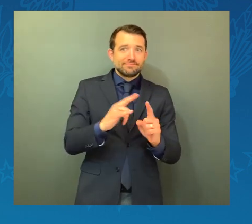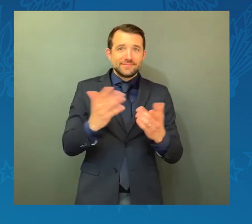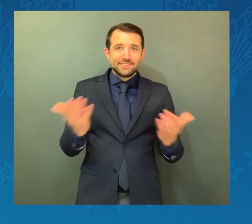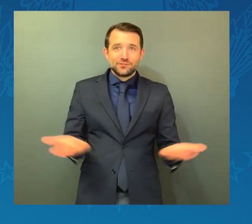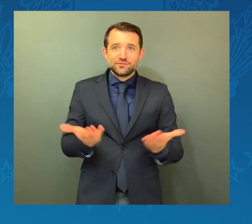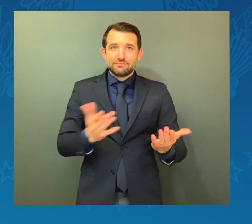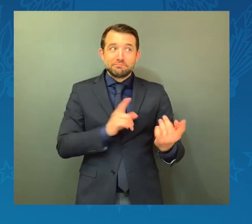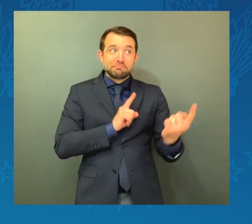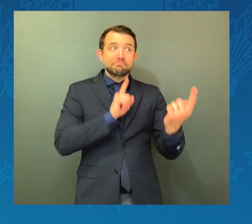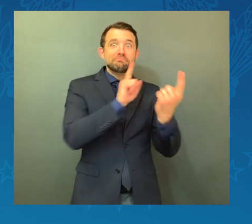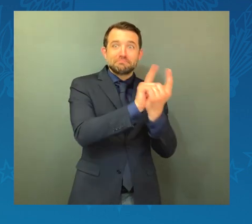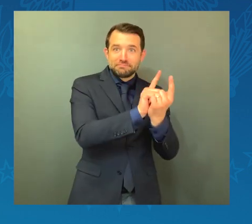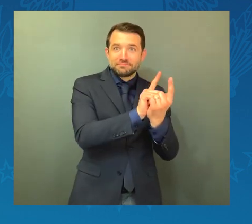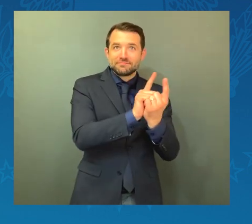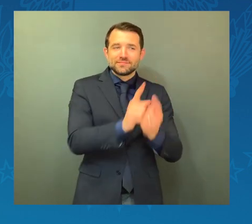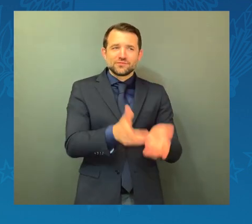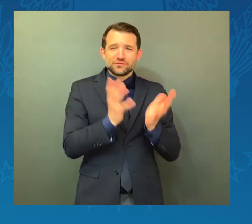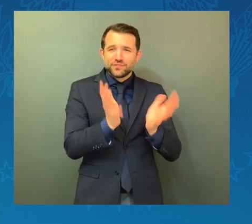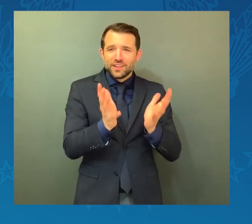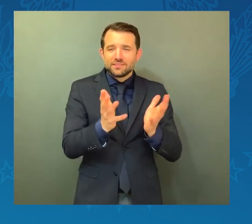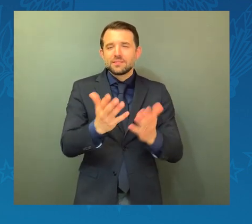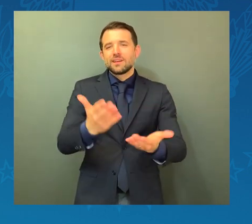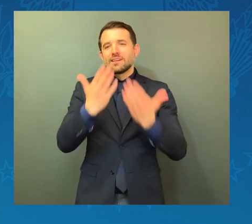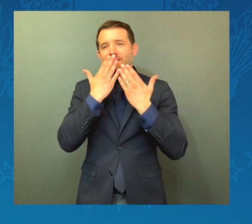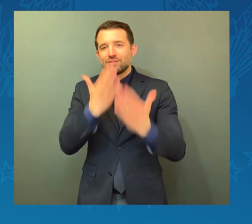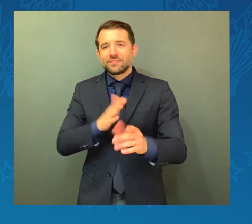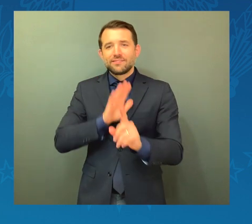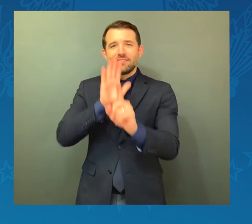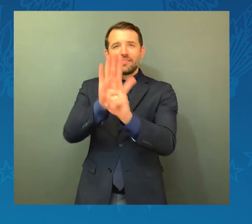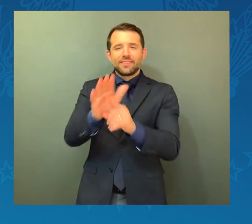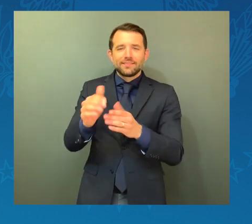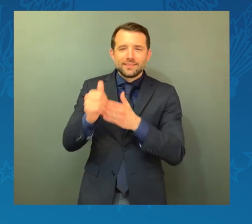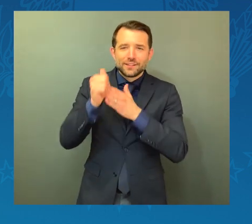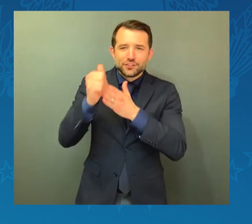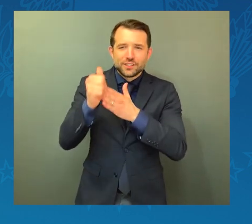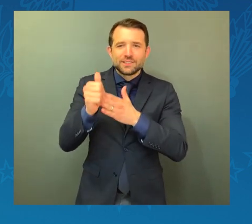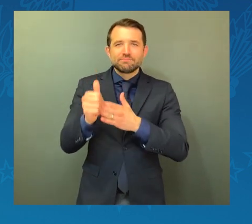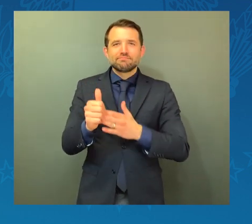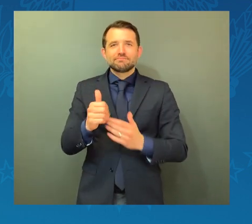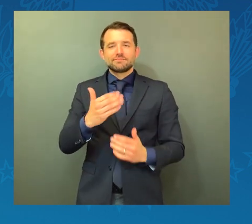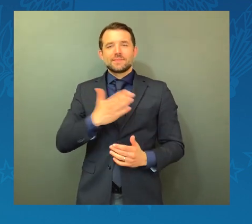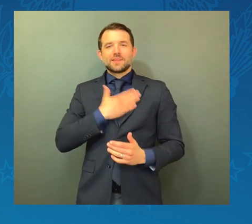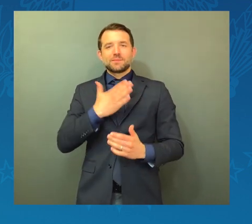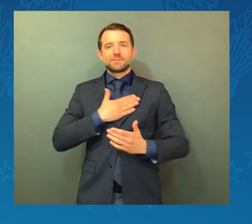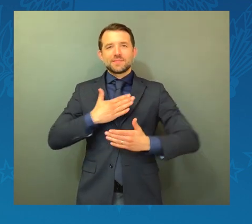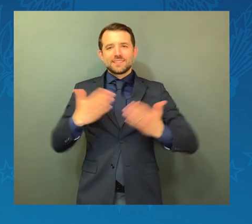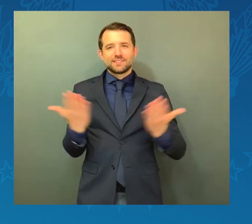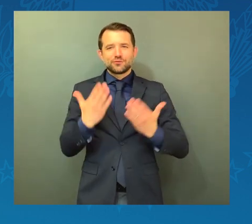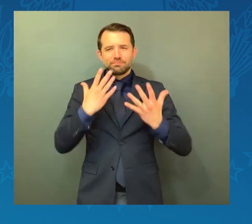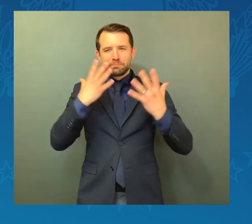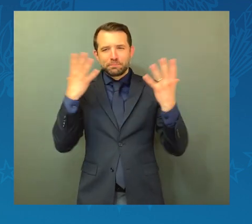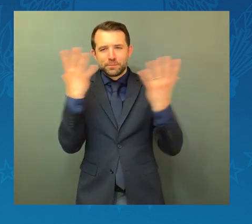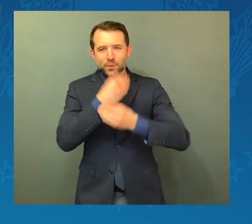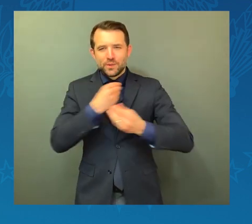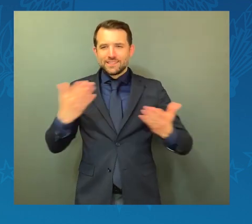and your role of leadership. It is good to be in this beautiful place. And so good to be here, of course,